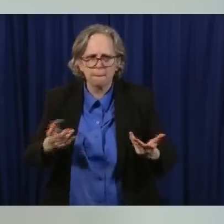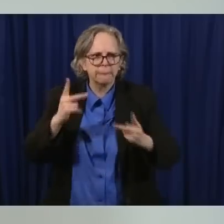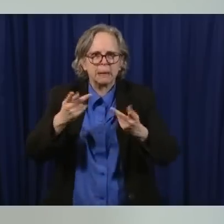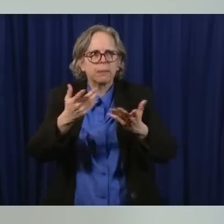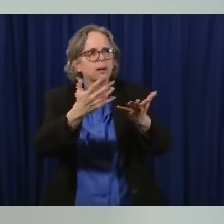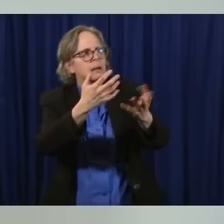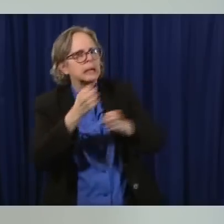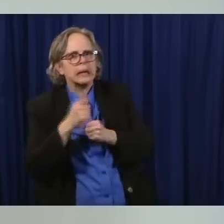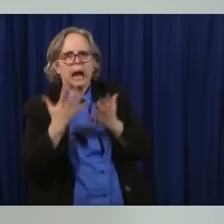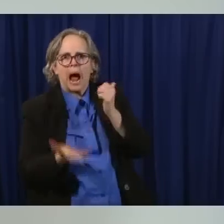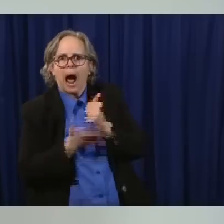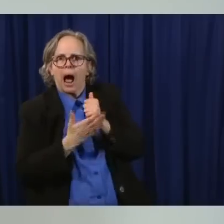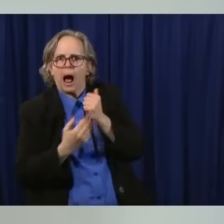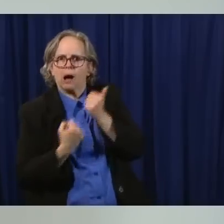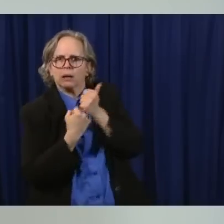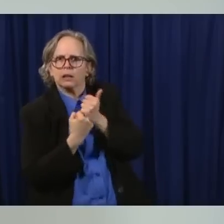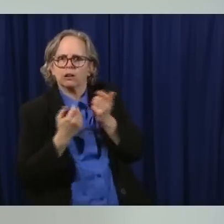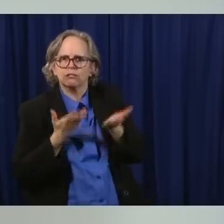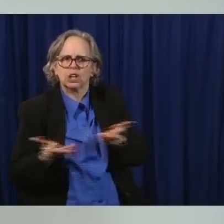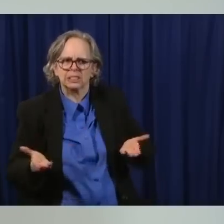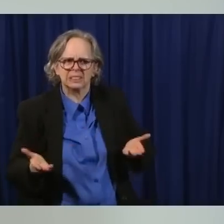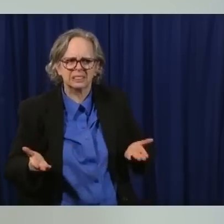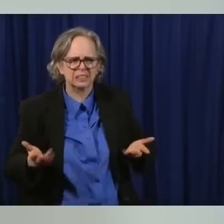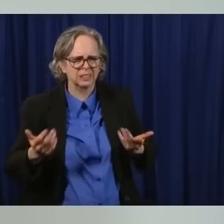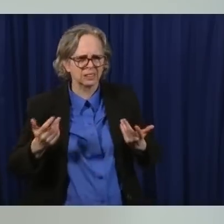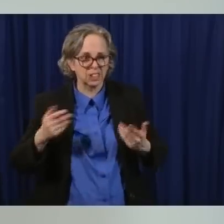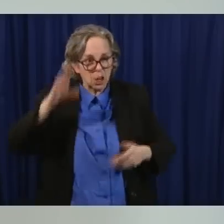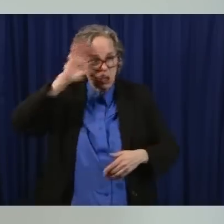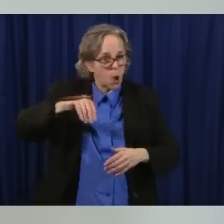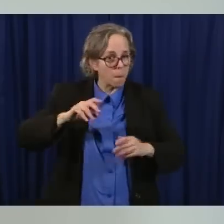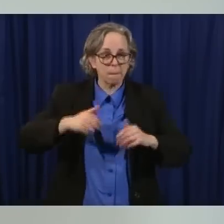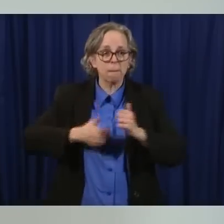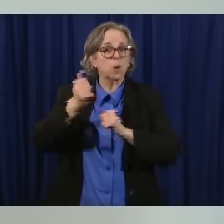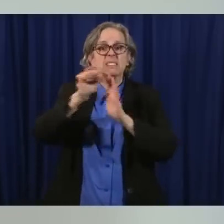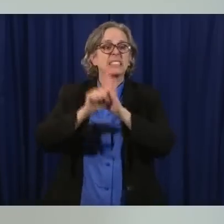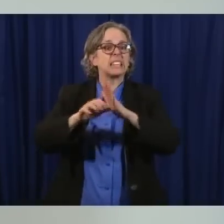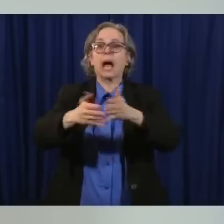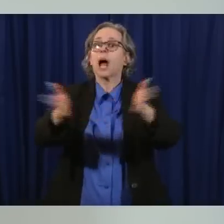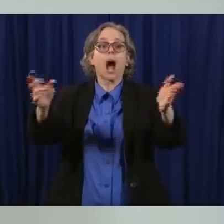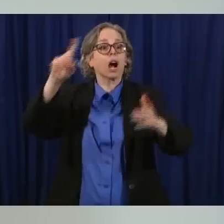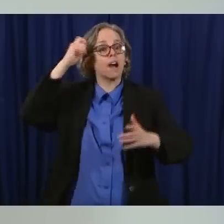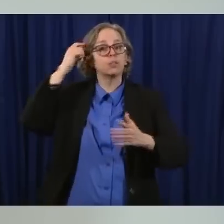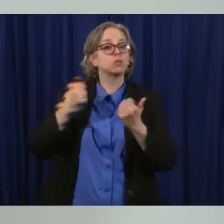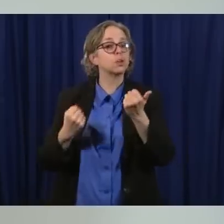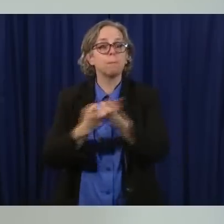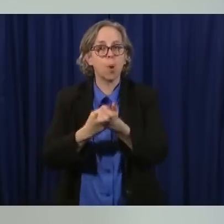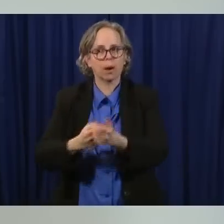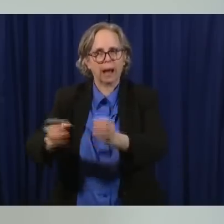THOSE RESOURCES SERVE. IT IS ABOUT THEIR LIVES, THE THINGS THAT THEY DEPEND ON.